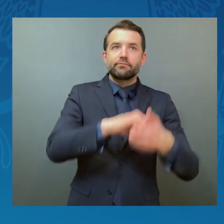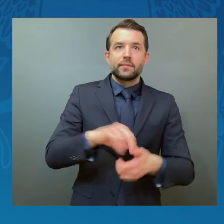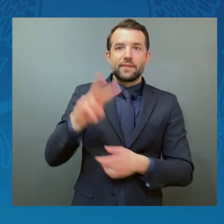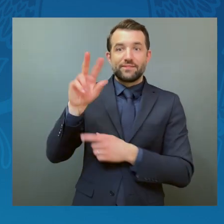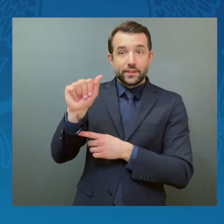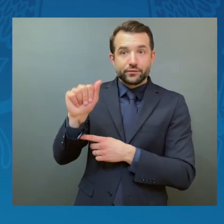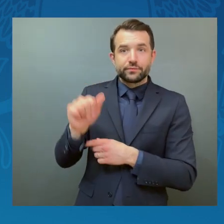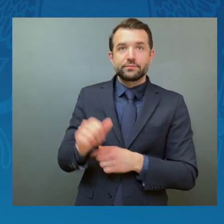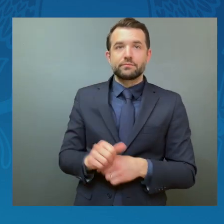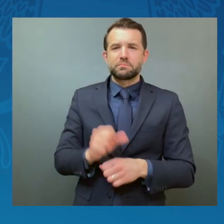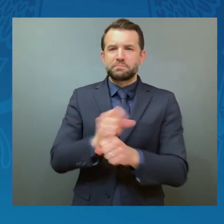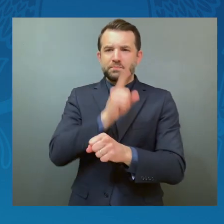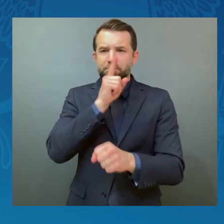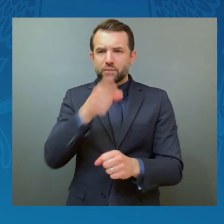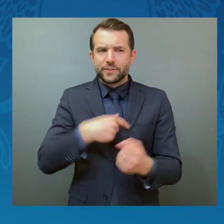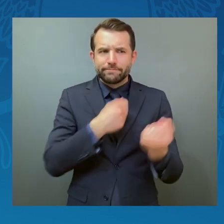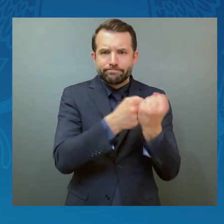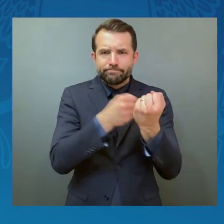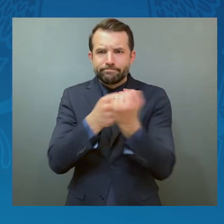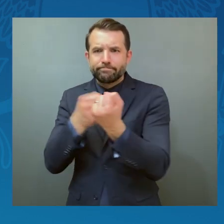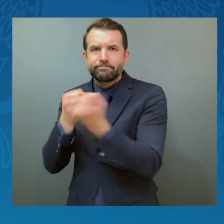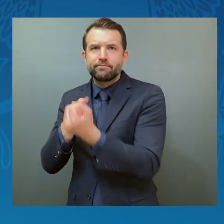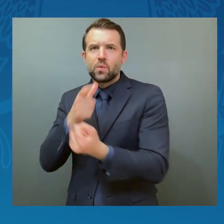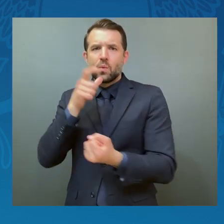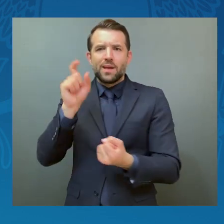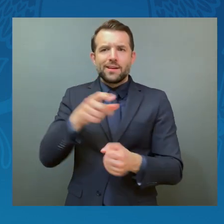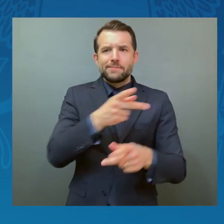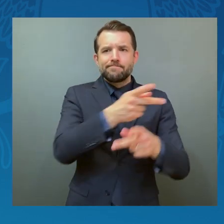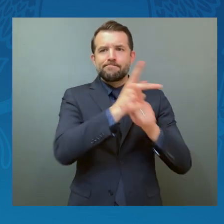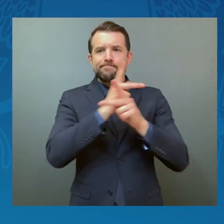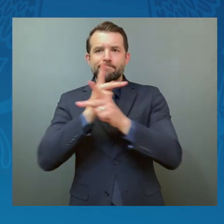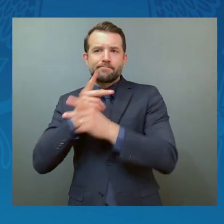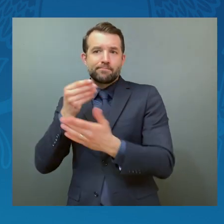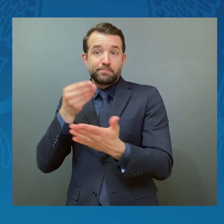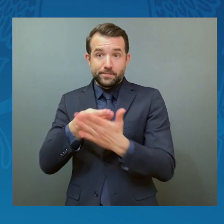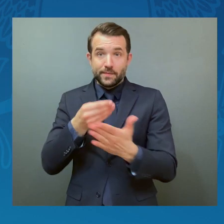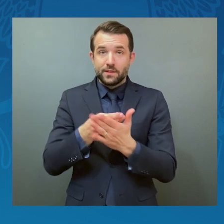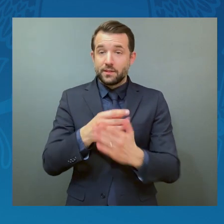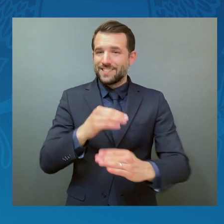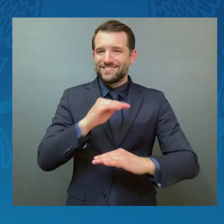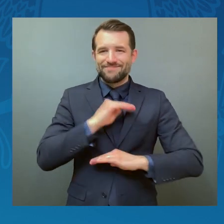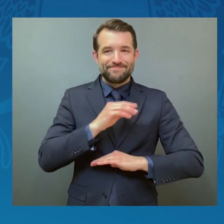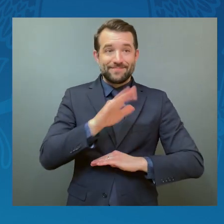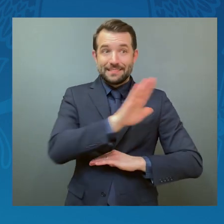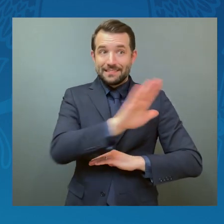to meet the needs of our customers in rural households, seeking a chance at home ownership.